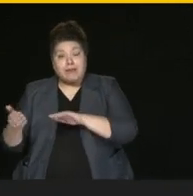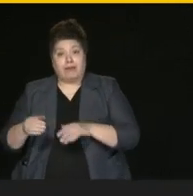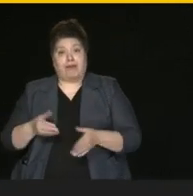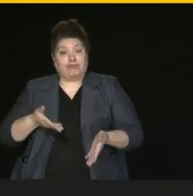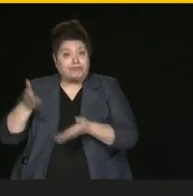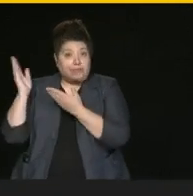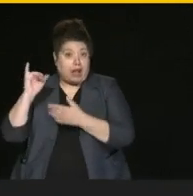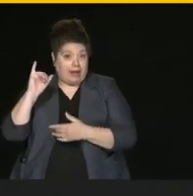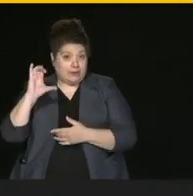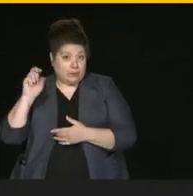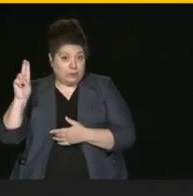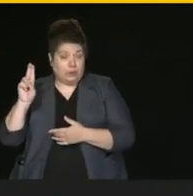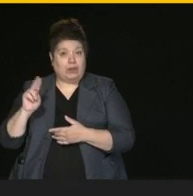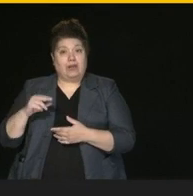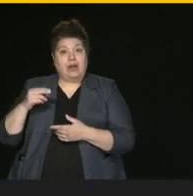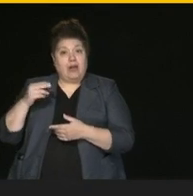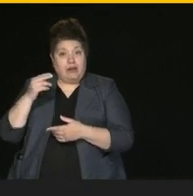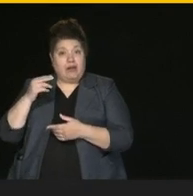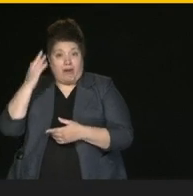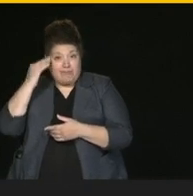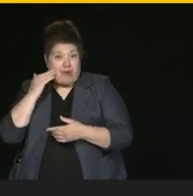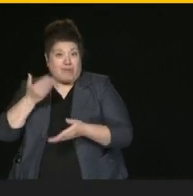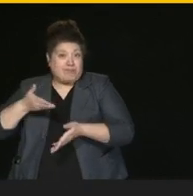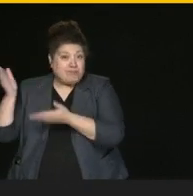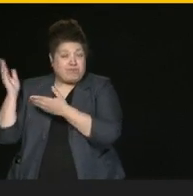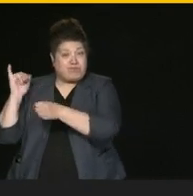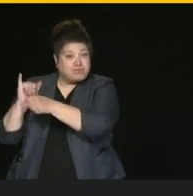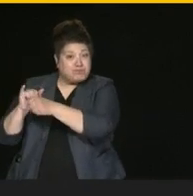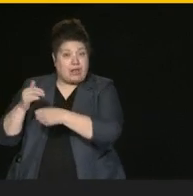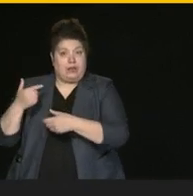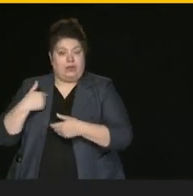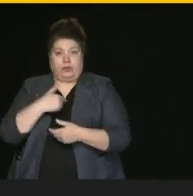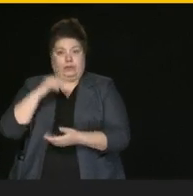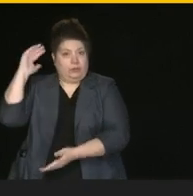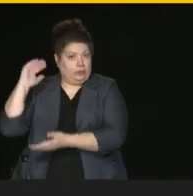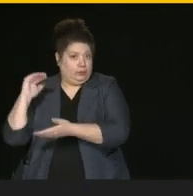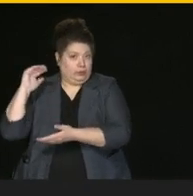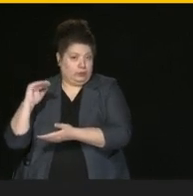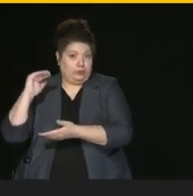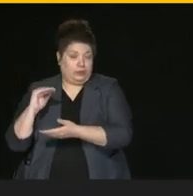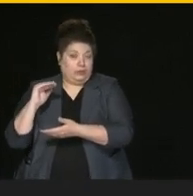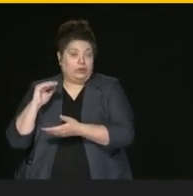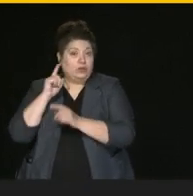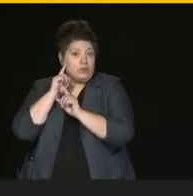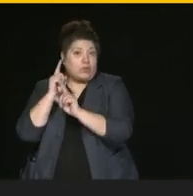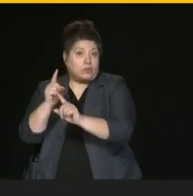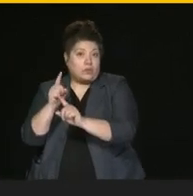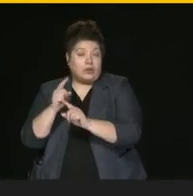ICU ADMISSIONS AND HOSPITALIZATIONS AS LOW AS POSSIBLE.